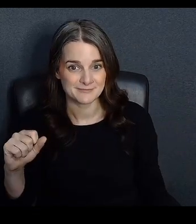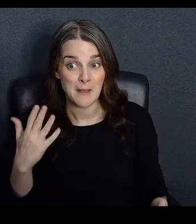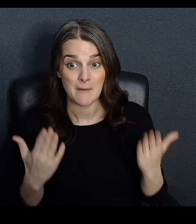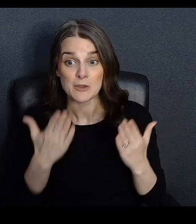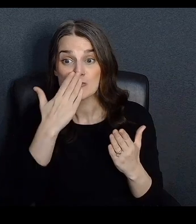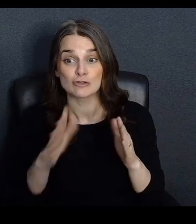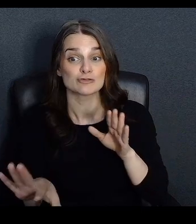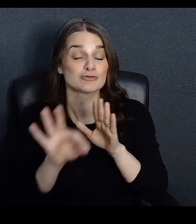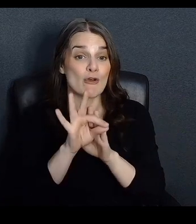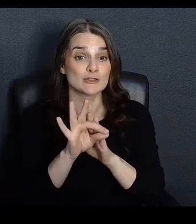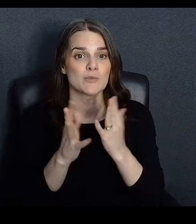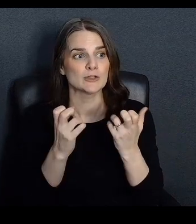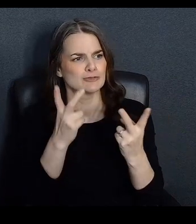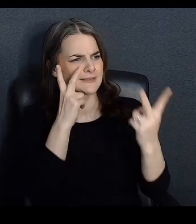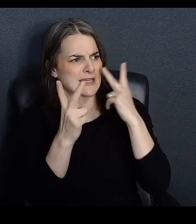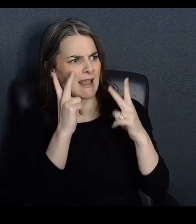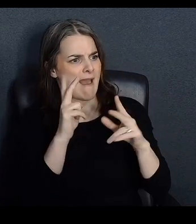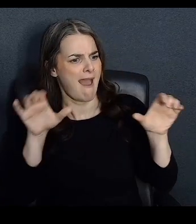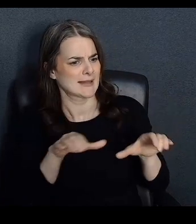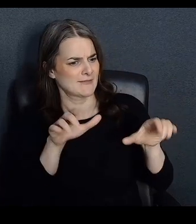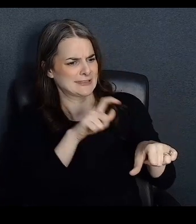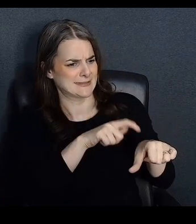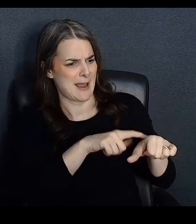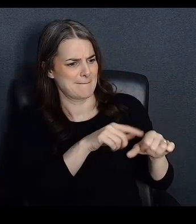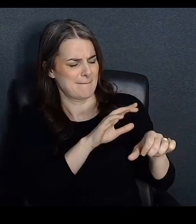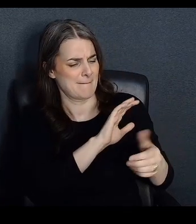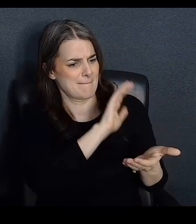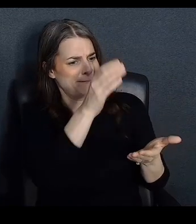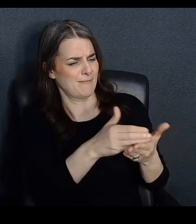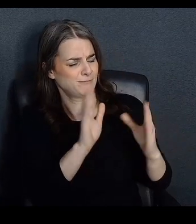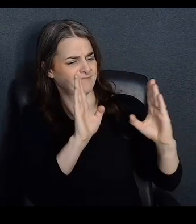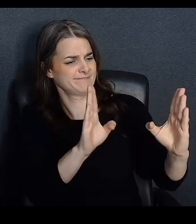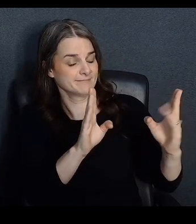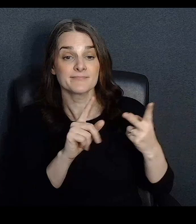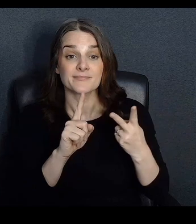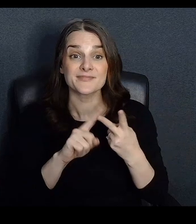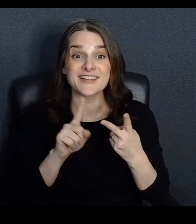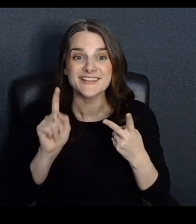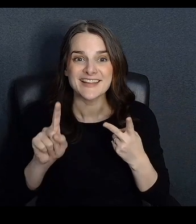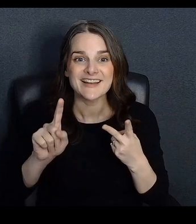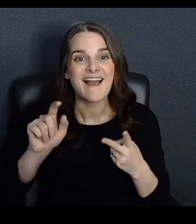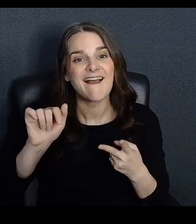if you want to be able to see how long an activity will take, or if you need help from artificial intelligence